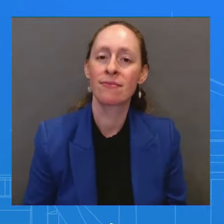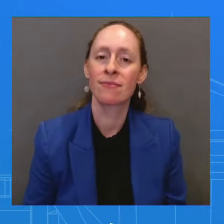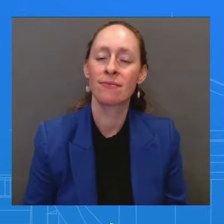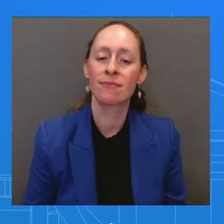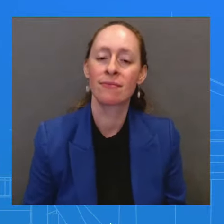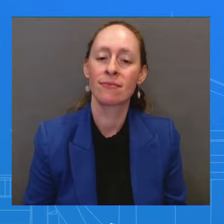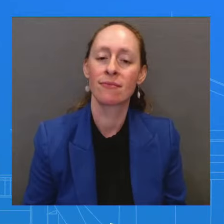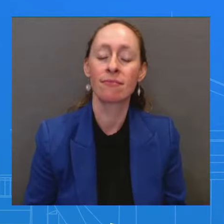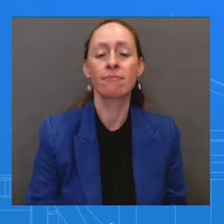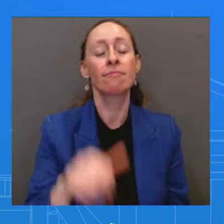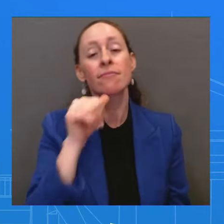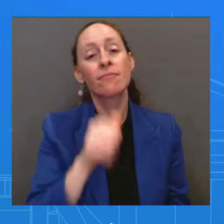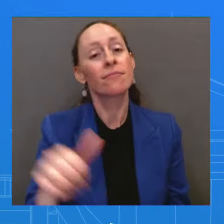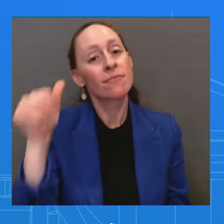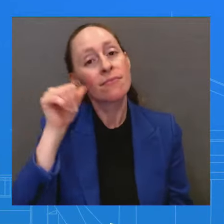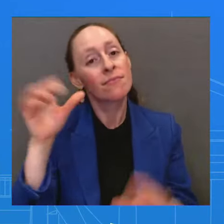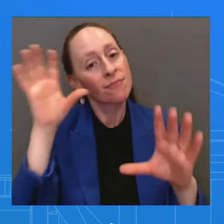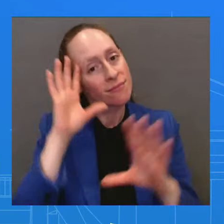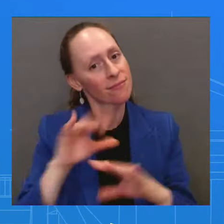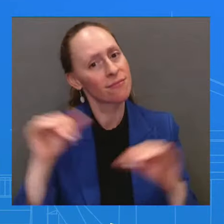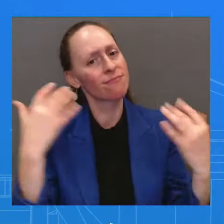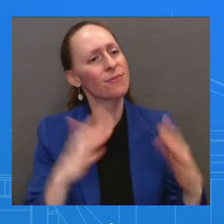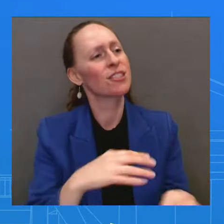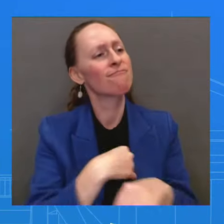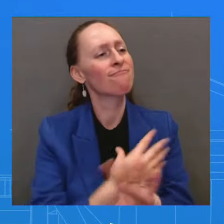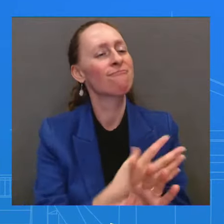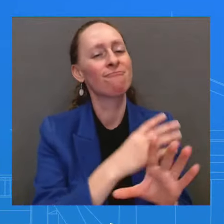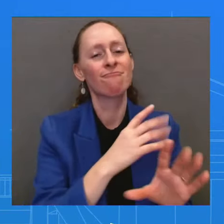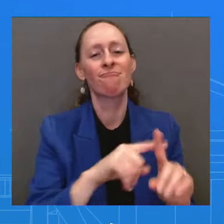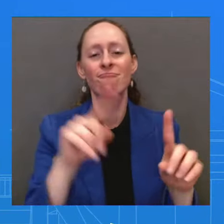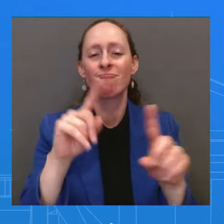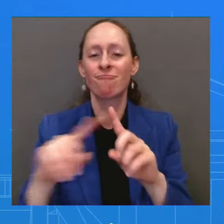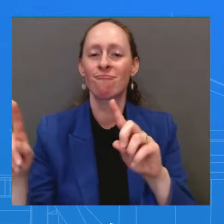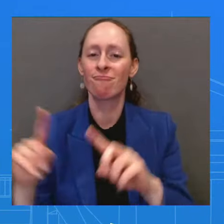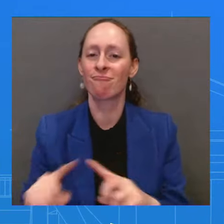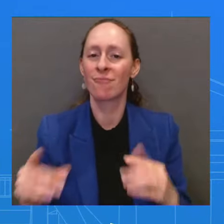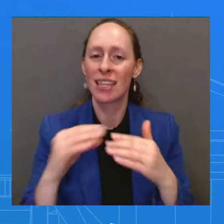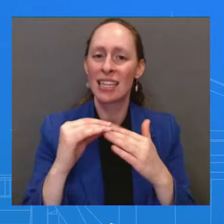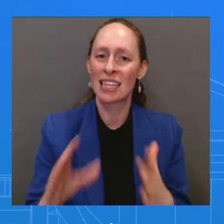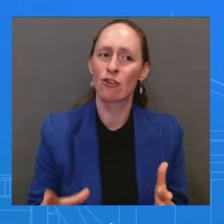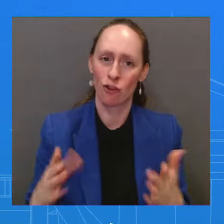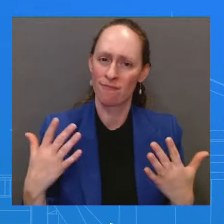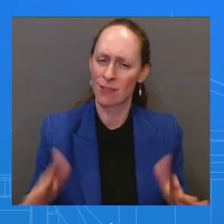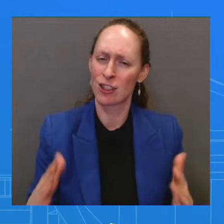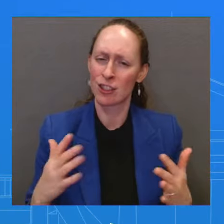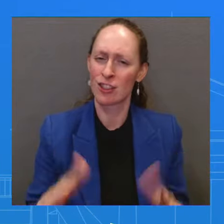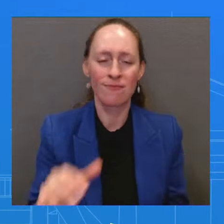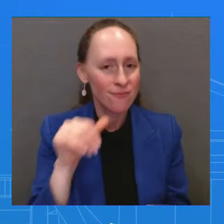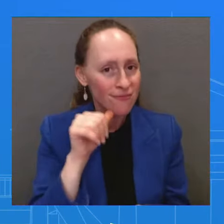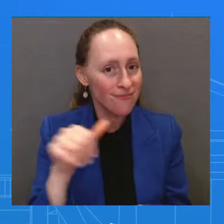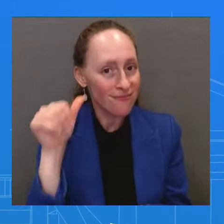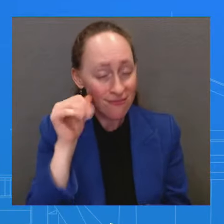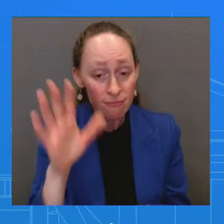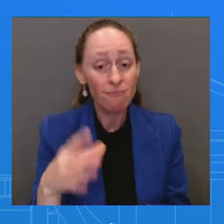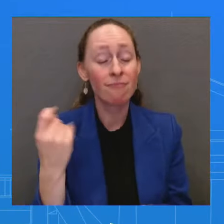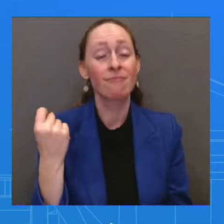And the Admiral said here -- and we said that none of them brought up that they were concerned. They did not bring up any concerns.